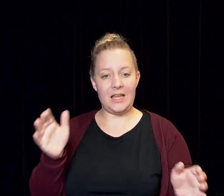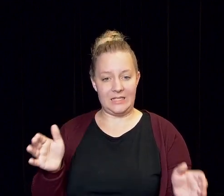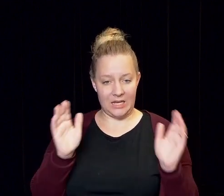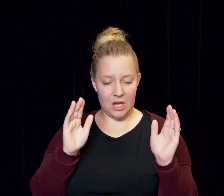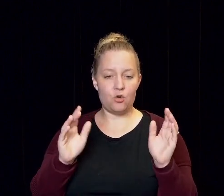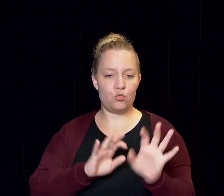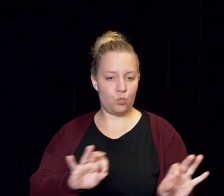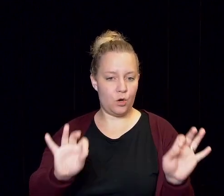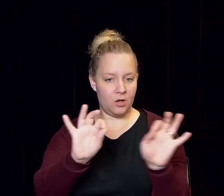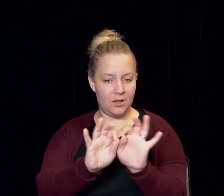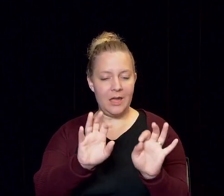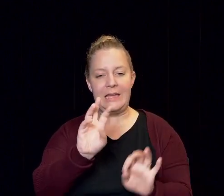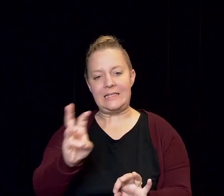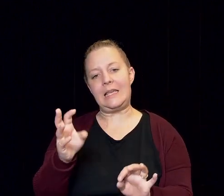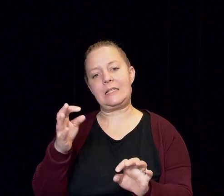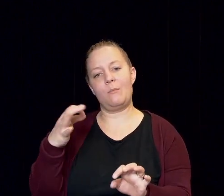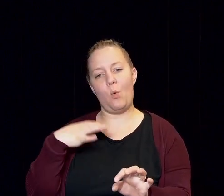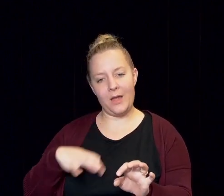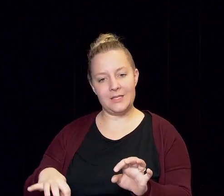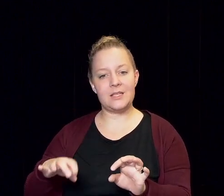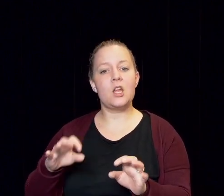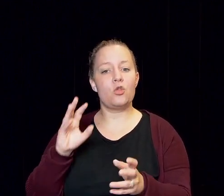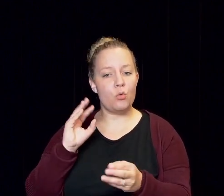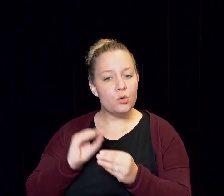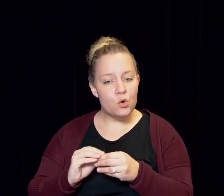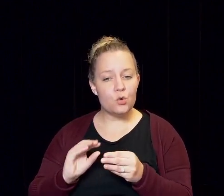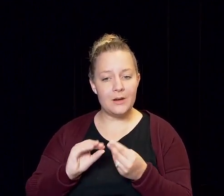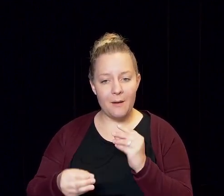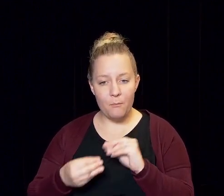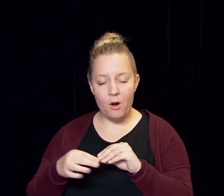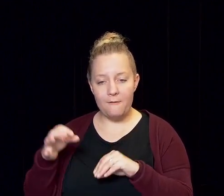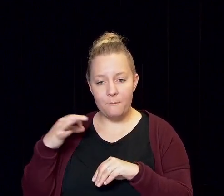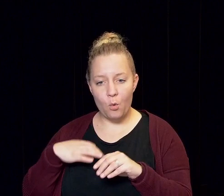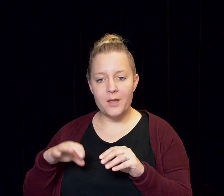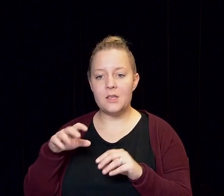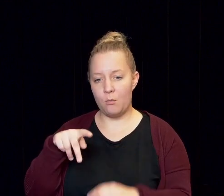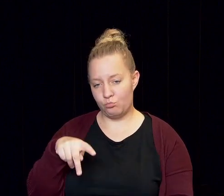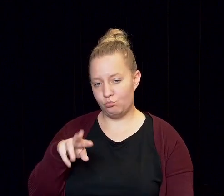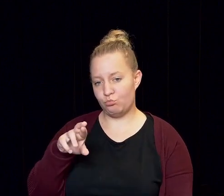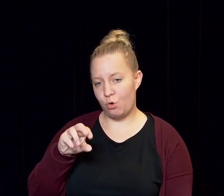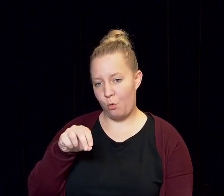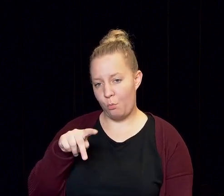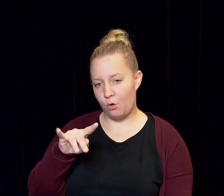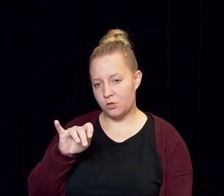and is the total number of points proportional to the number of touchdown scores. So to find